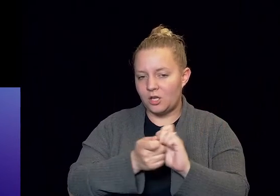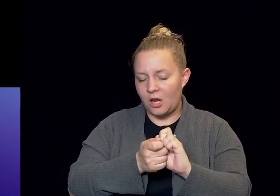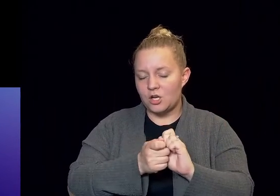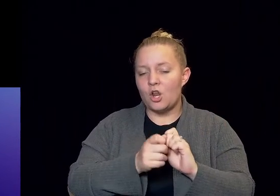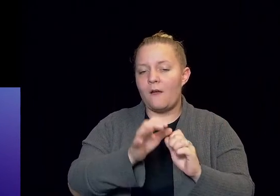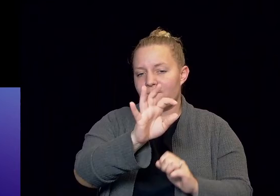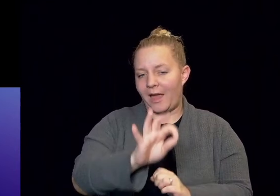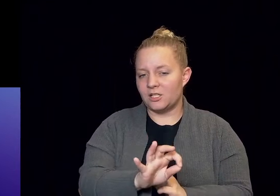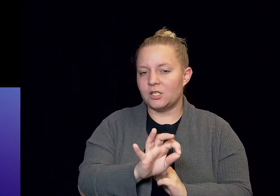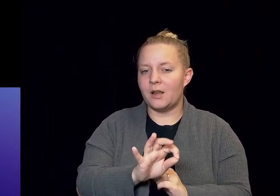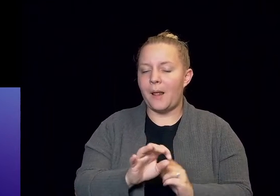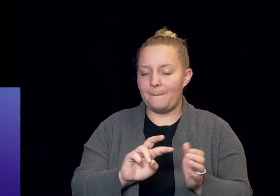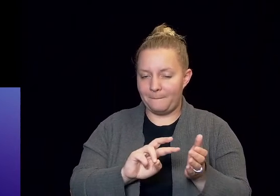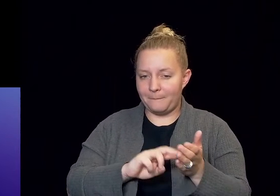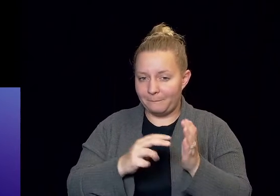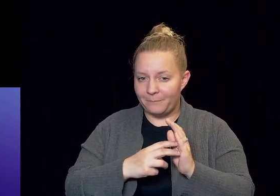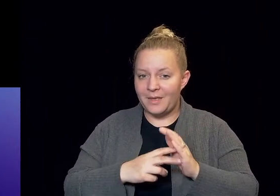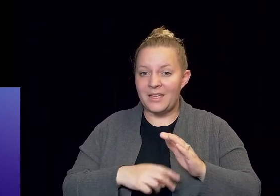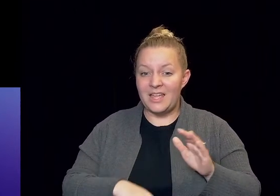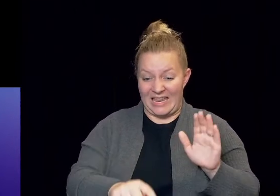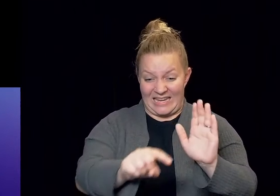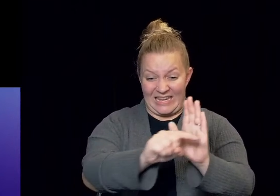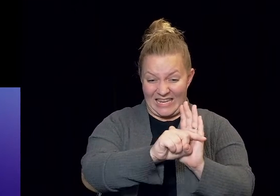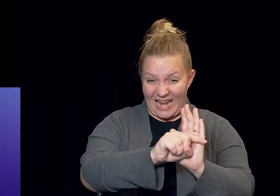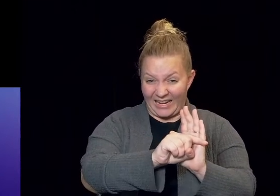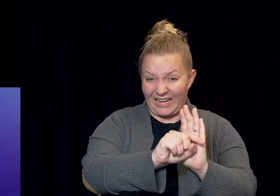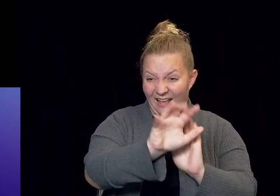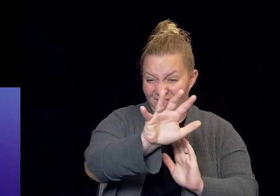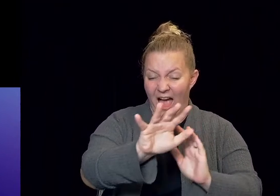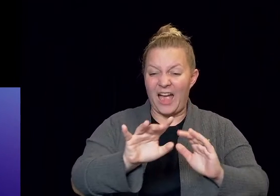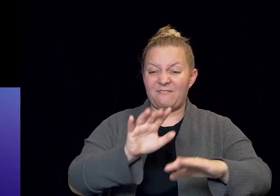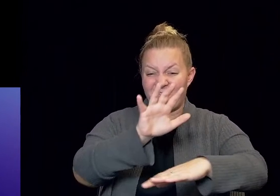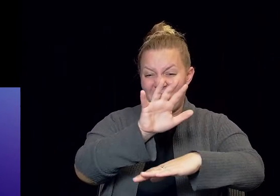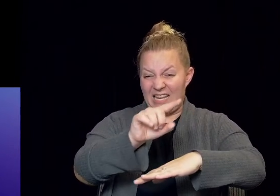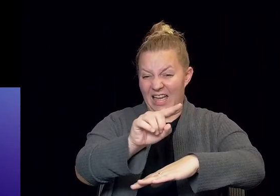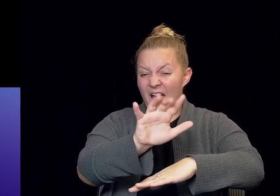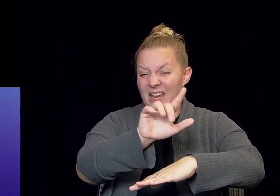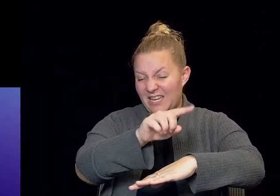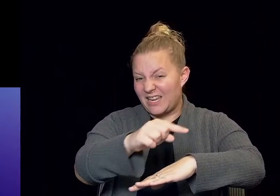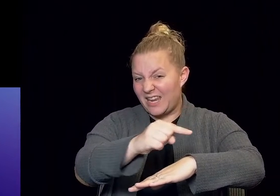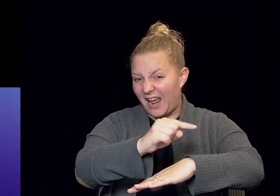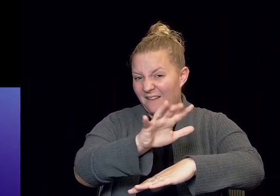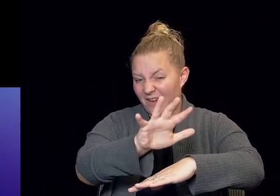So now notice, poof! I have two fractions! So, go and pause the video and get your final answer.